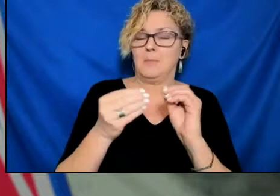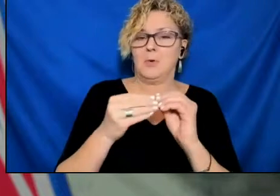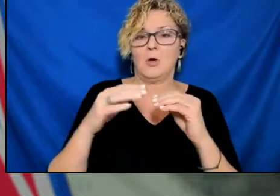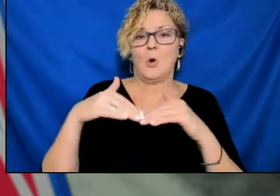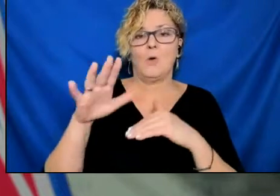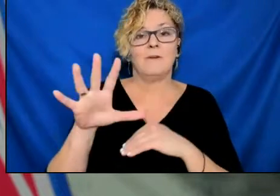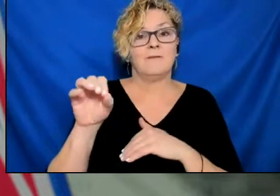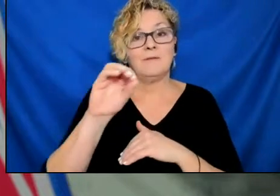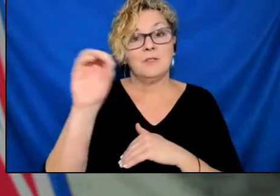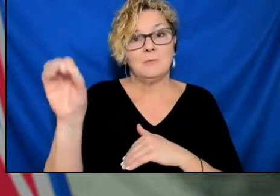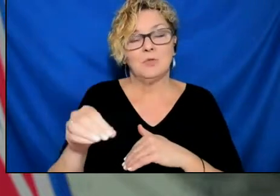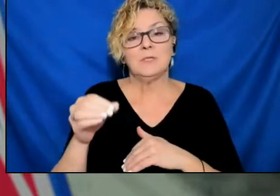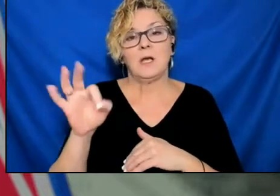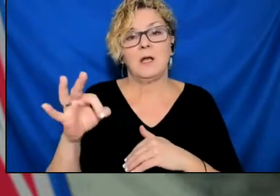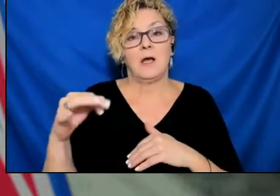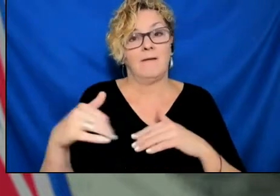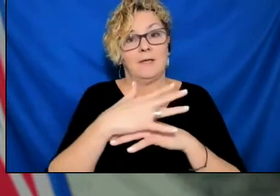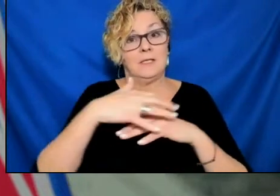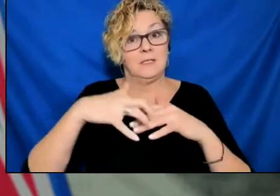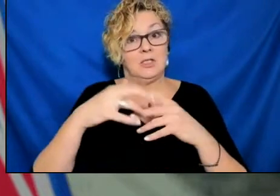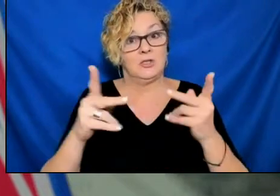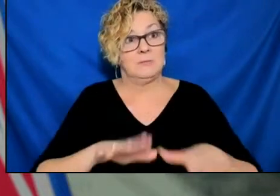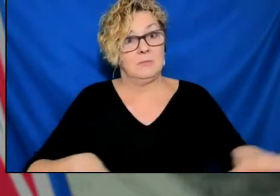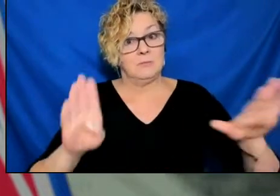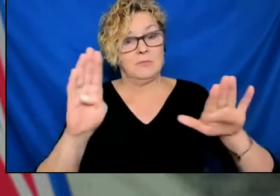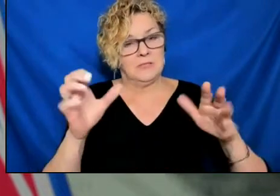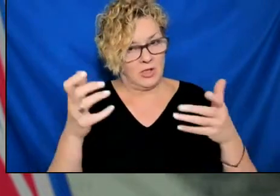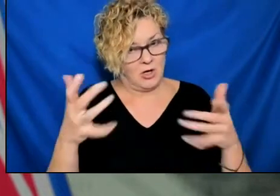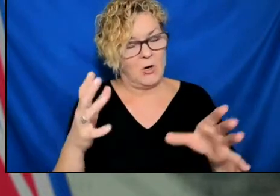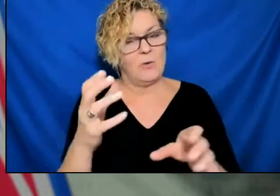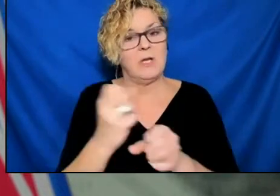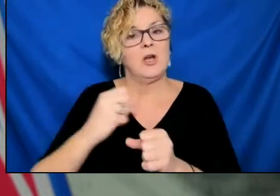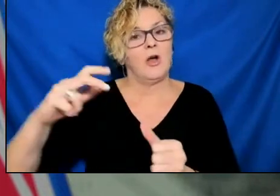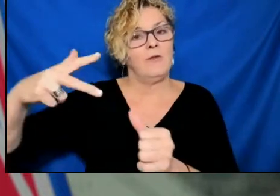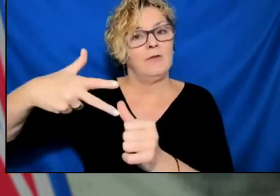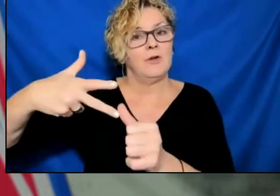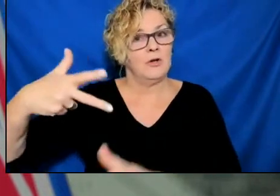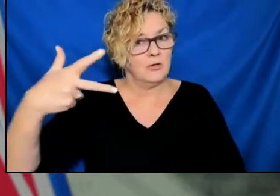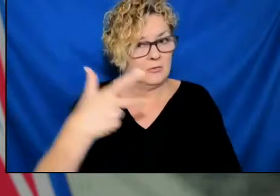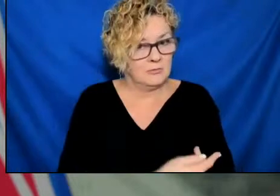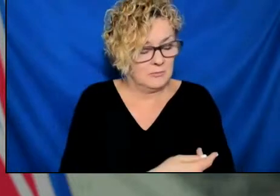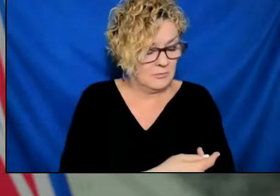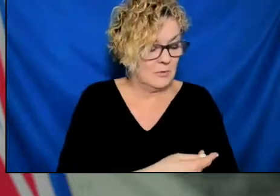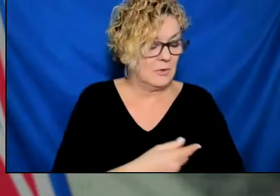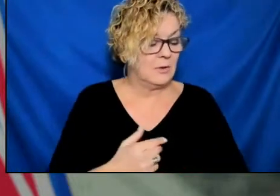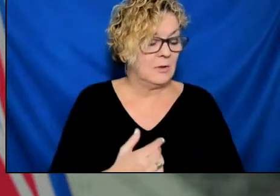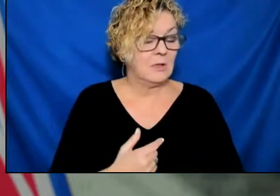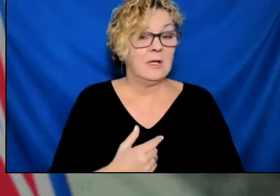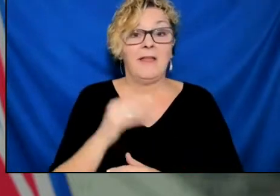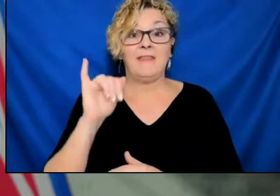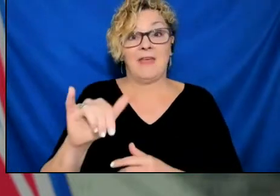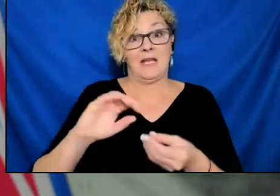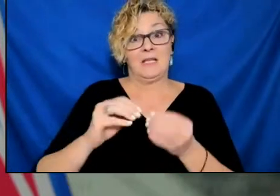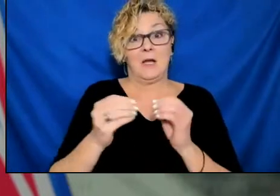care, moving 50% of Indigenous people in BC have received their booster dose. And the number of British